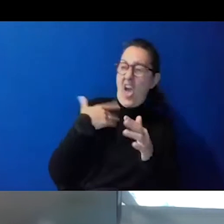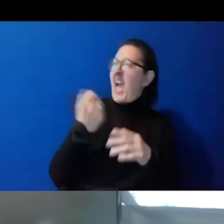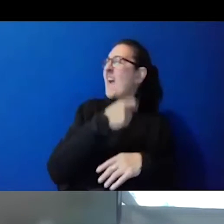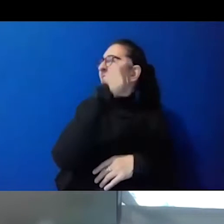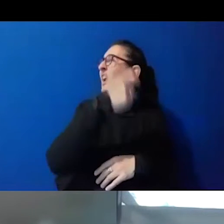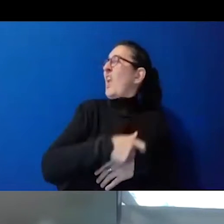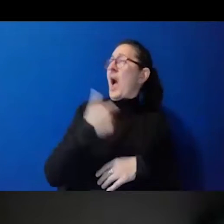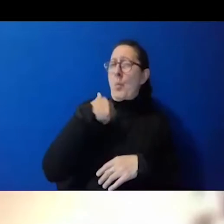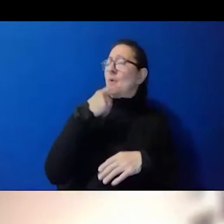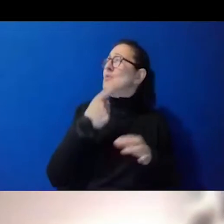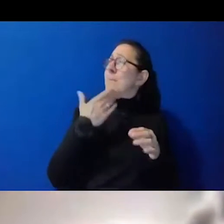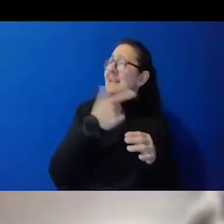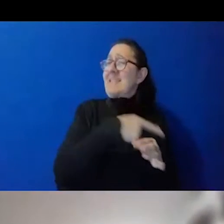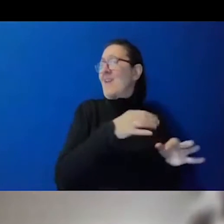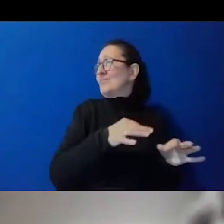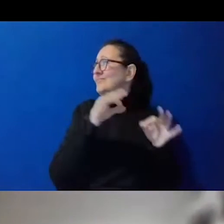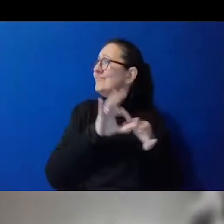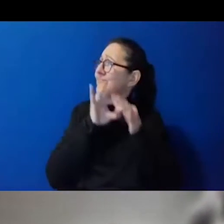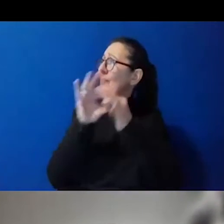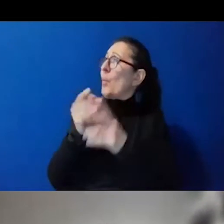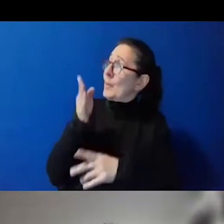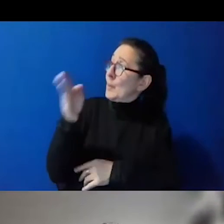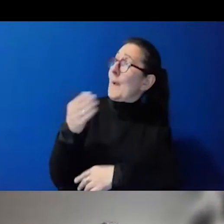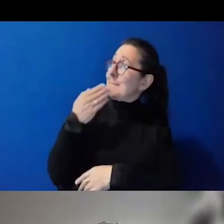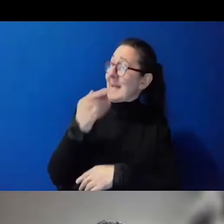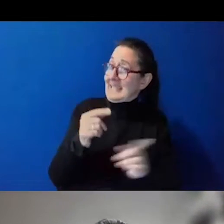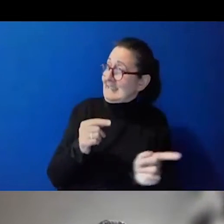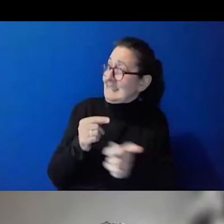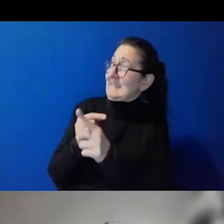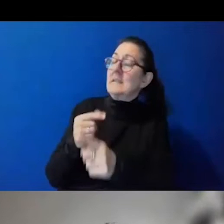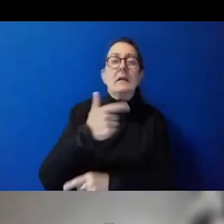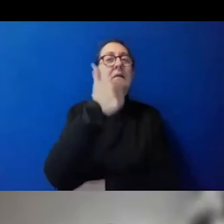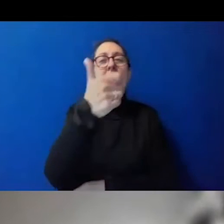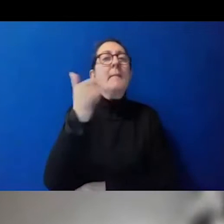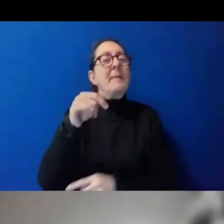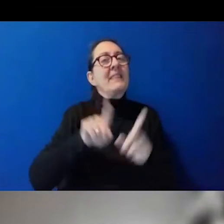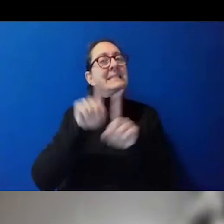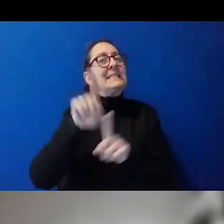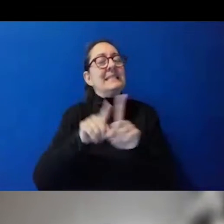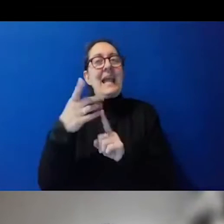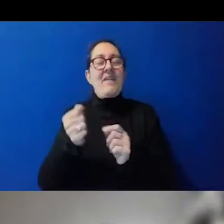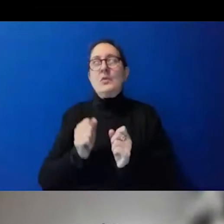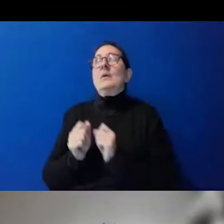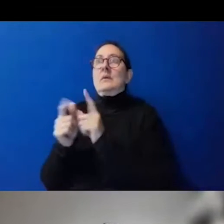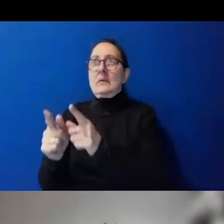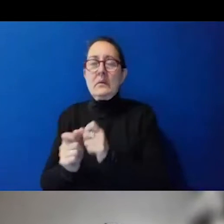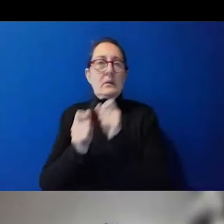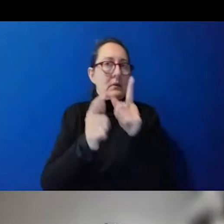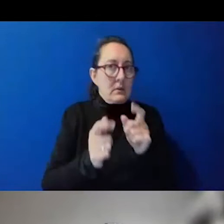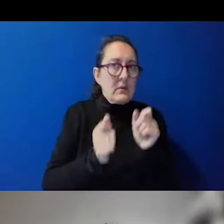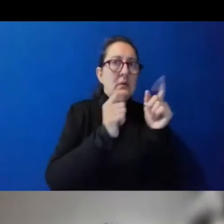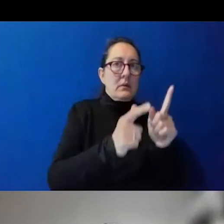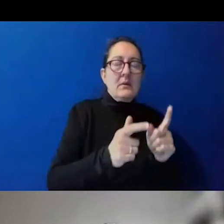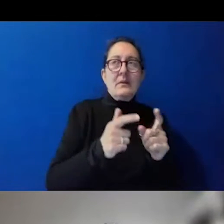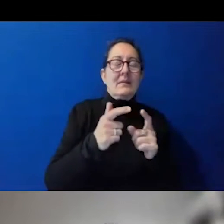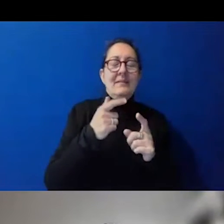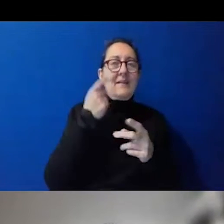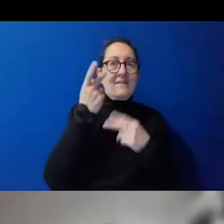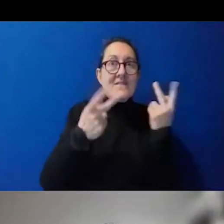that is perhaps absent in the city as well awesome that's great to hear um how it works in different